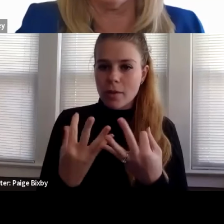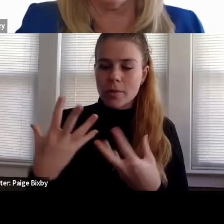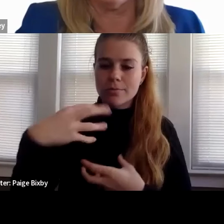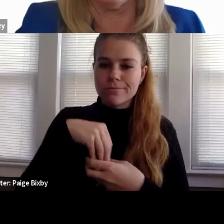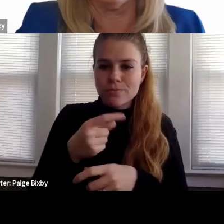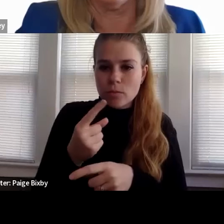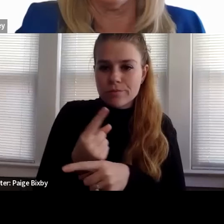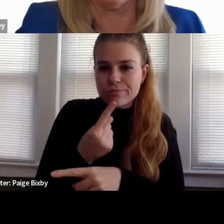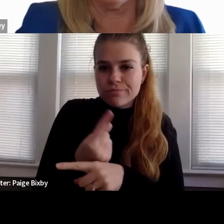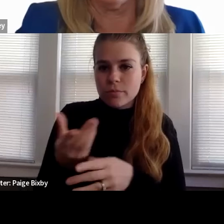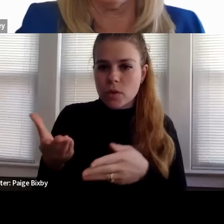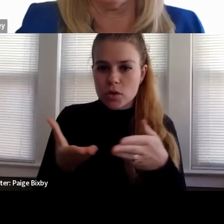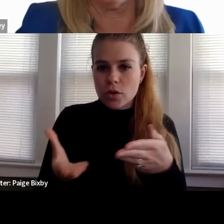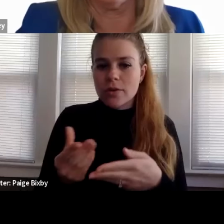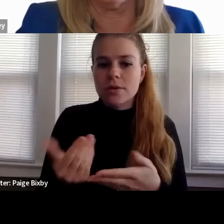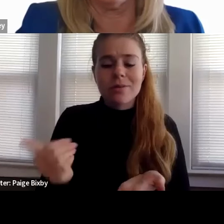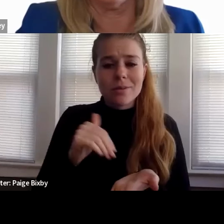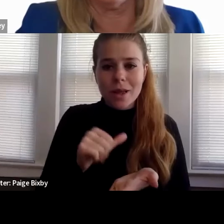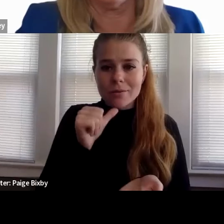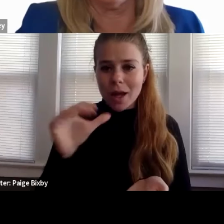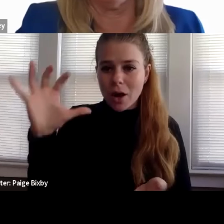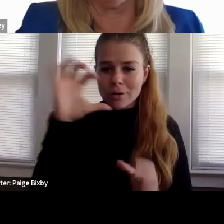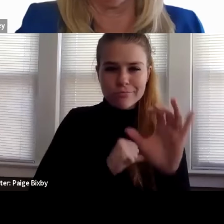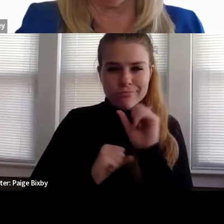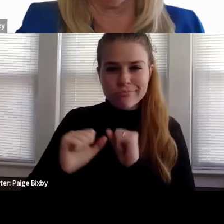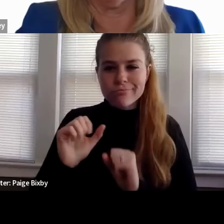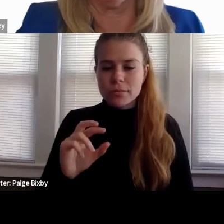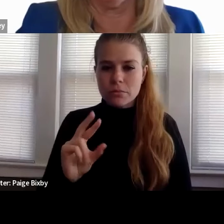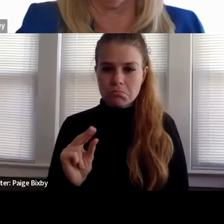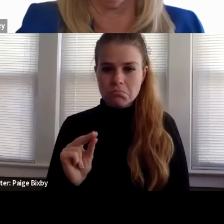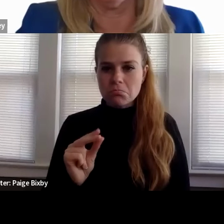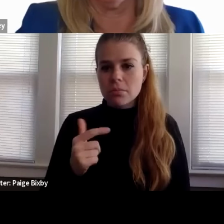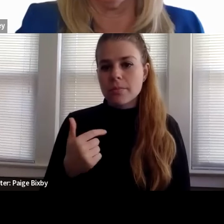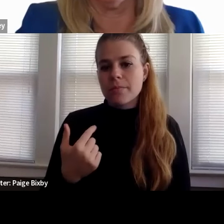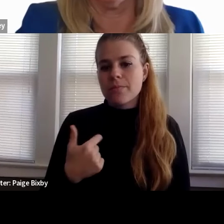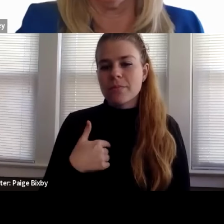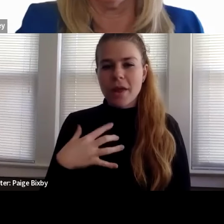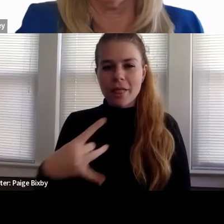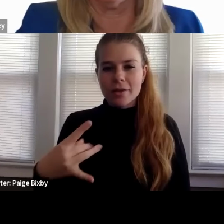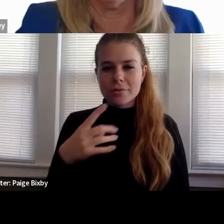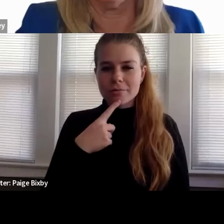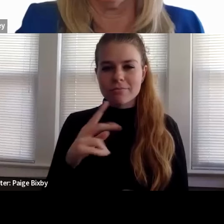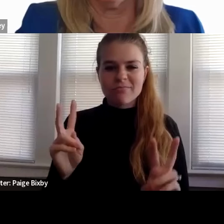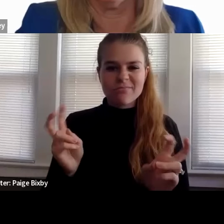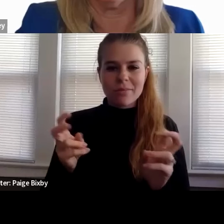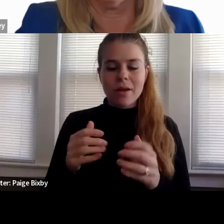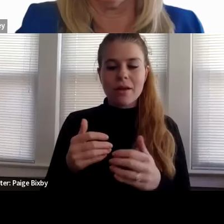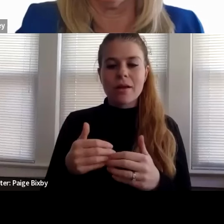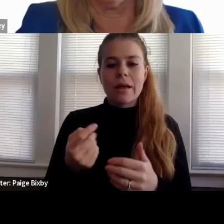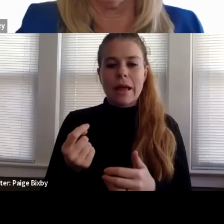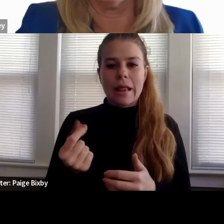and not to make assumptions or to, I like to say, eliminate the R word from your language.